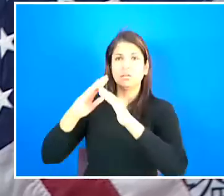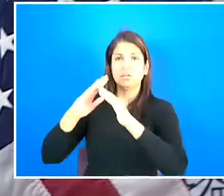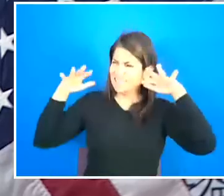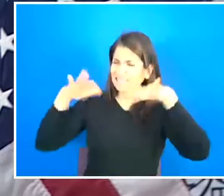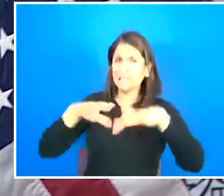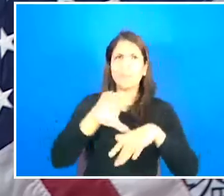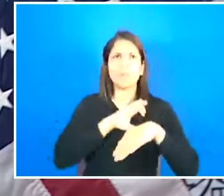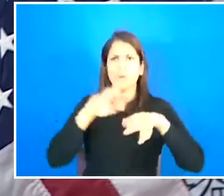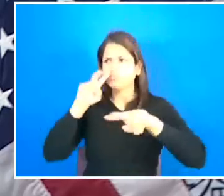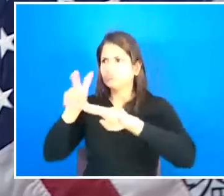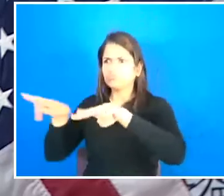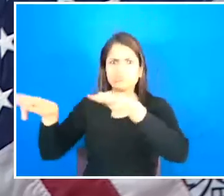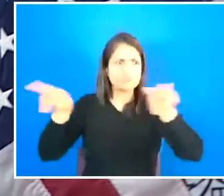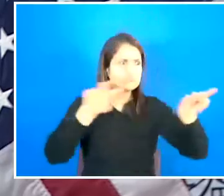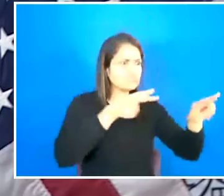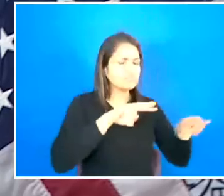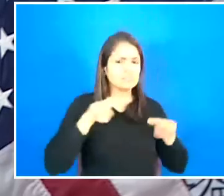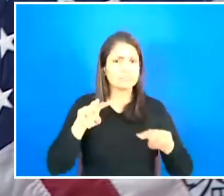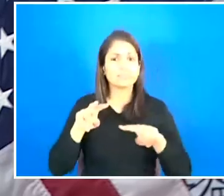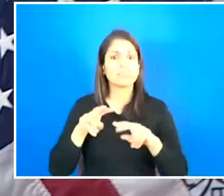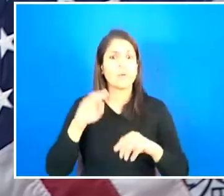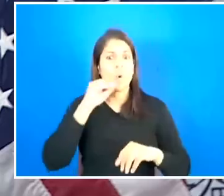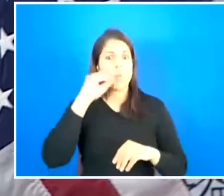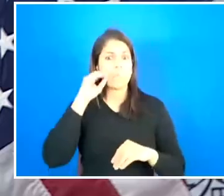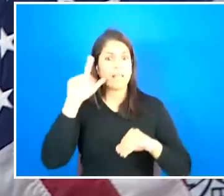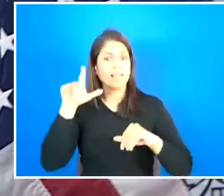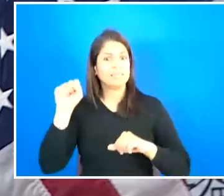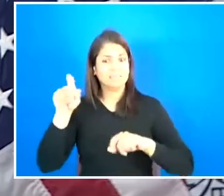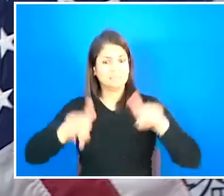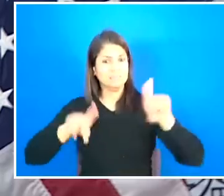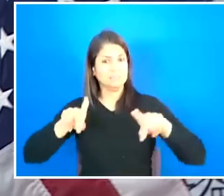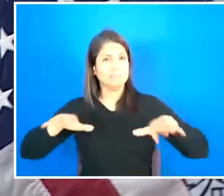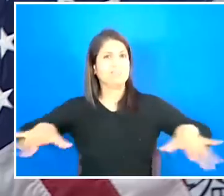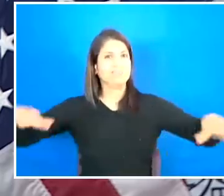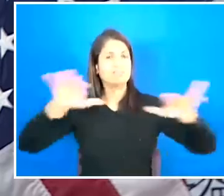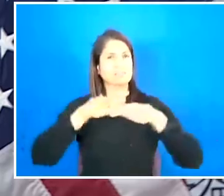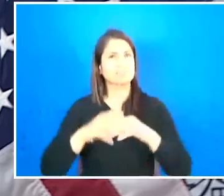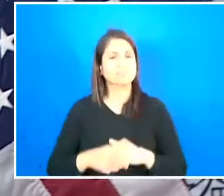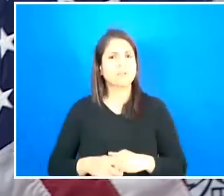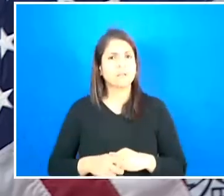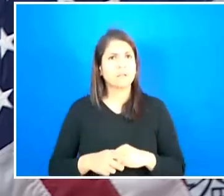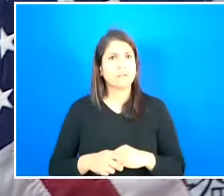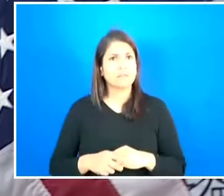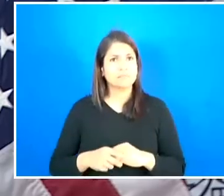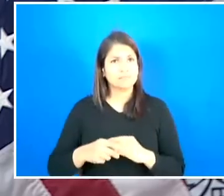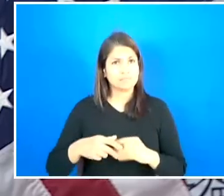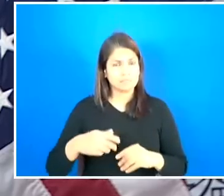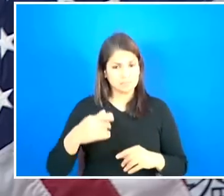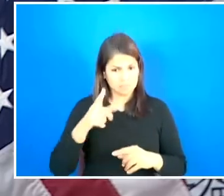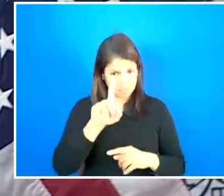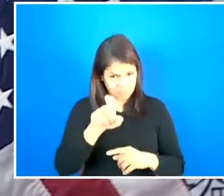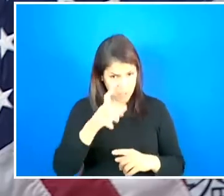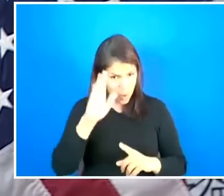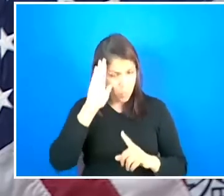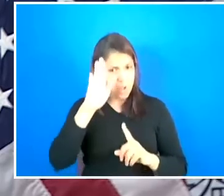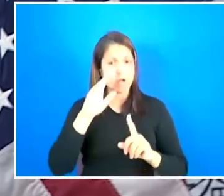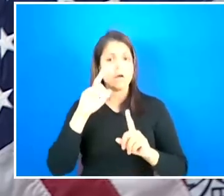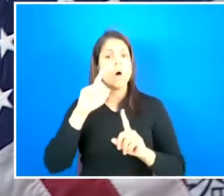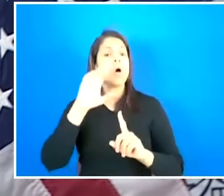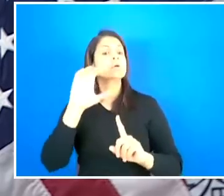I KN OWY'OURE FOCUSING ON TEN AND I JUST ALSO WAS WONDERING SINCE YOU'VE LEFT ABOUT A BILLION DOLLARS OUT OF YOUR FAFOARDBLE